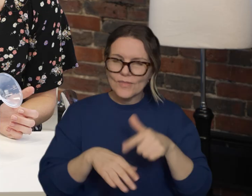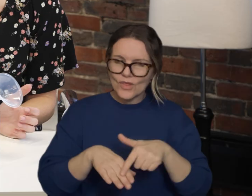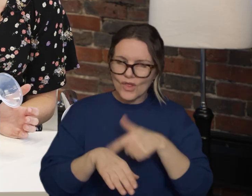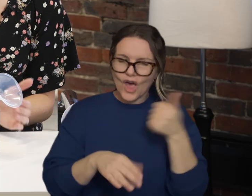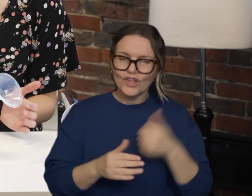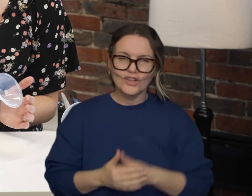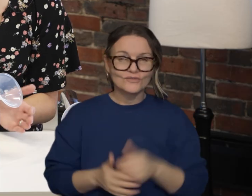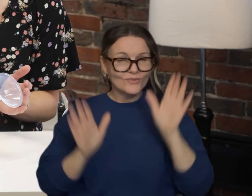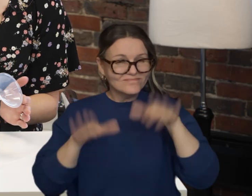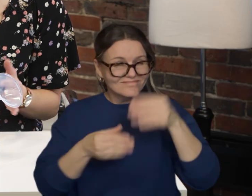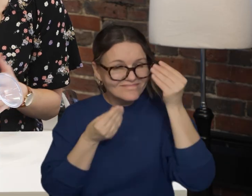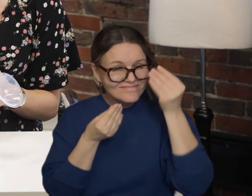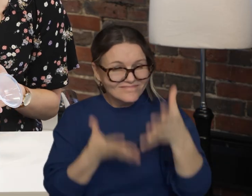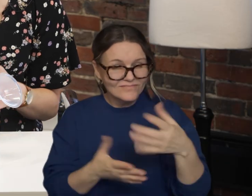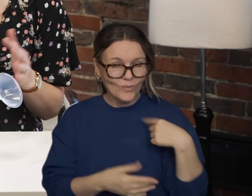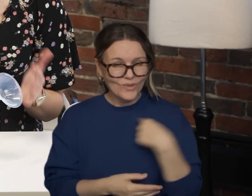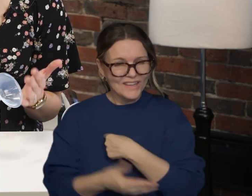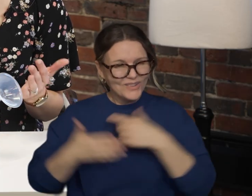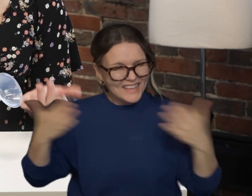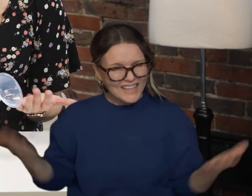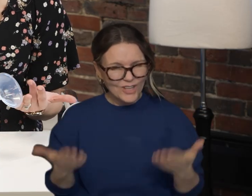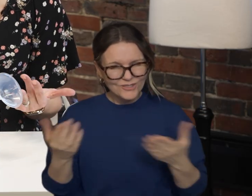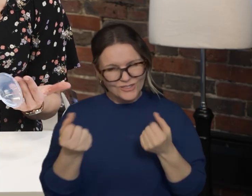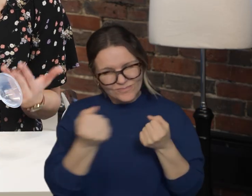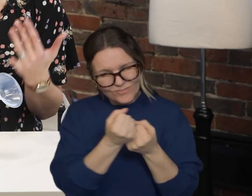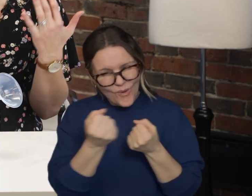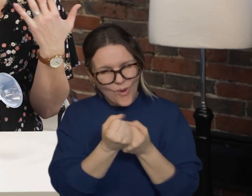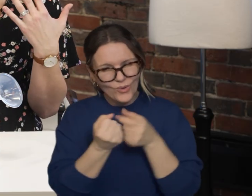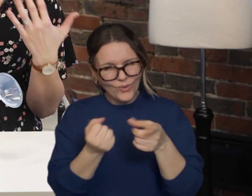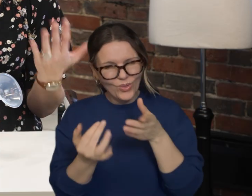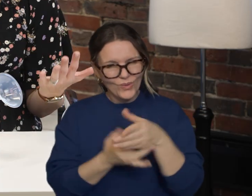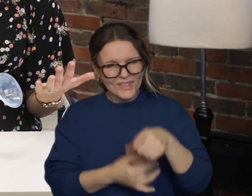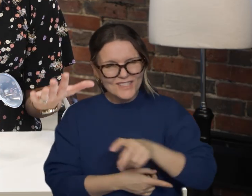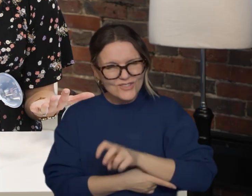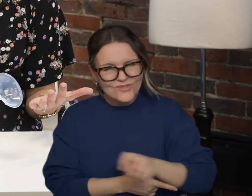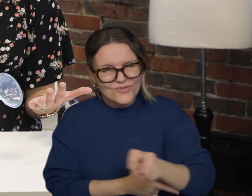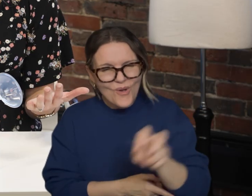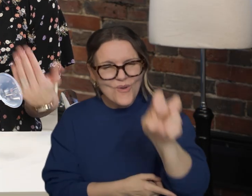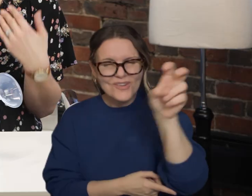Acelleron really is here to support you throughout this journey so we're doing this unboxing series